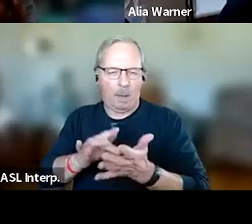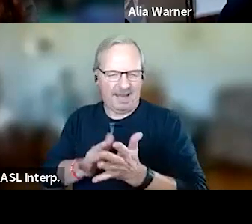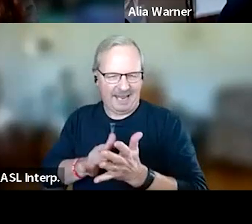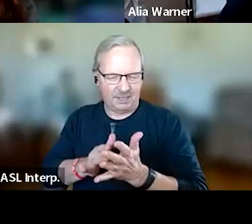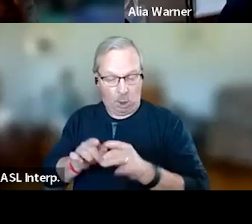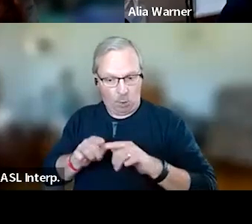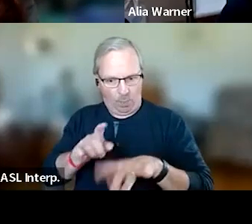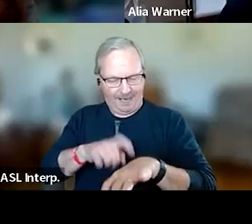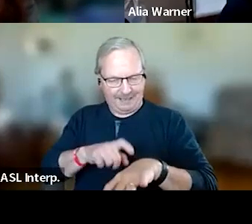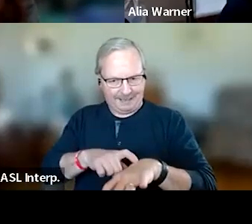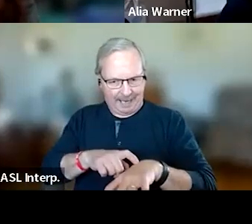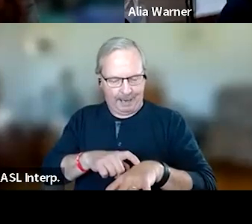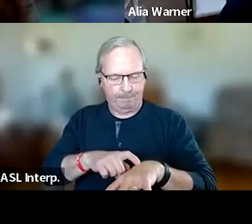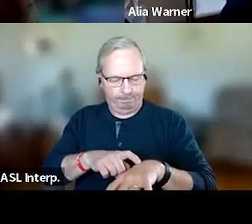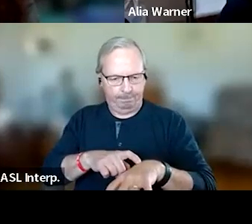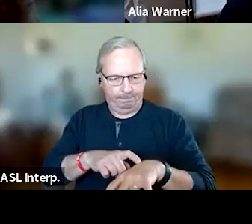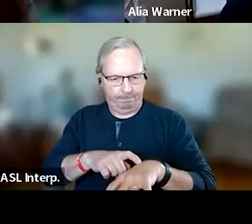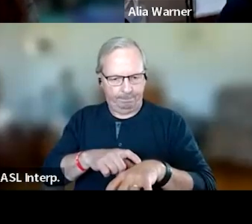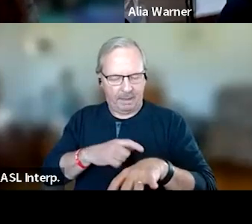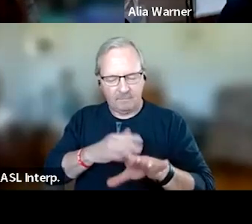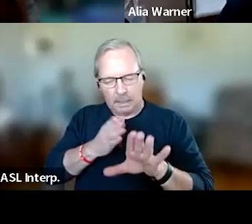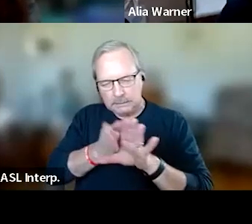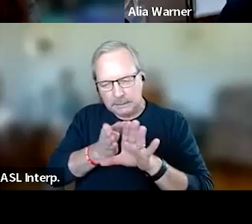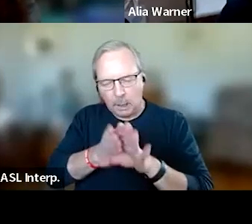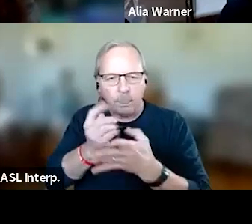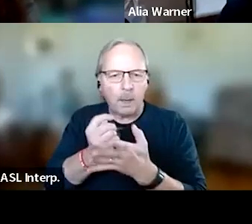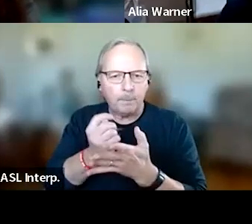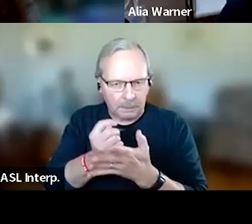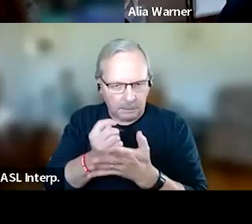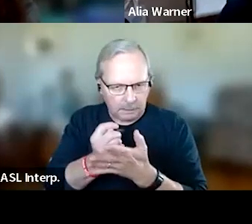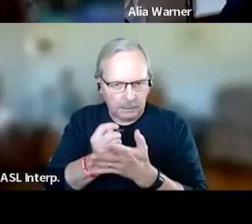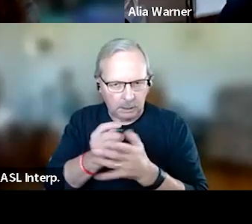some sort of psychotherapy in that time to see kind